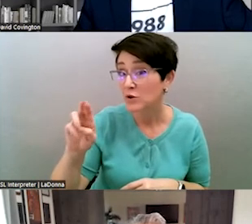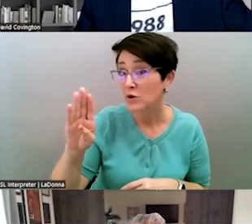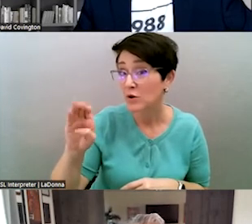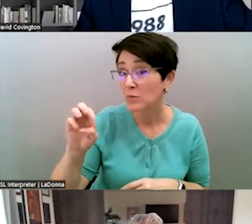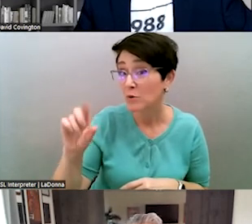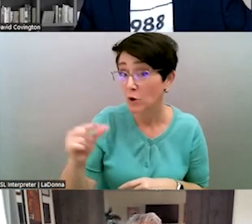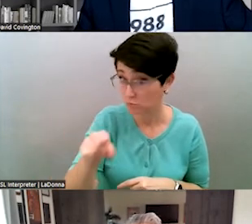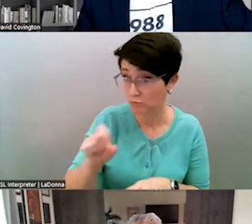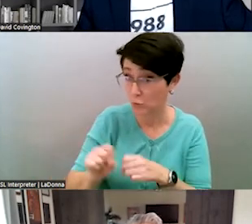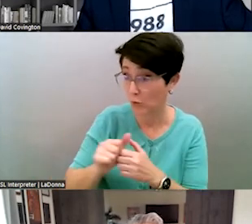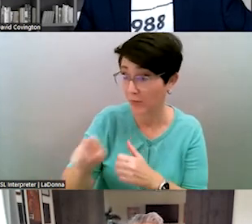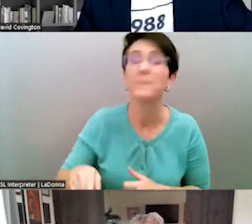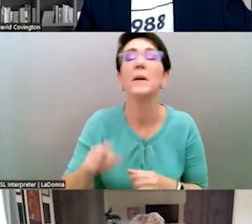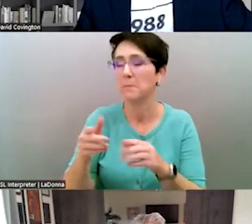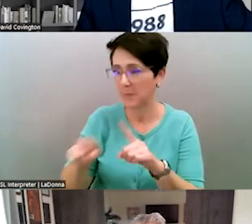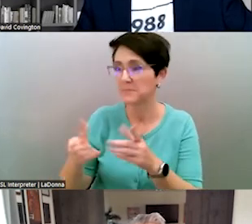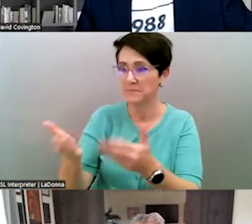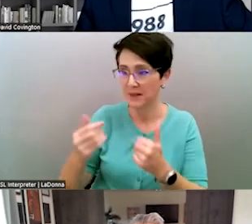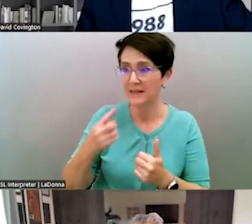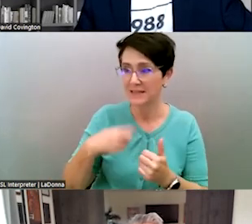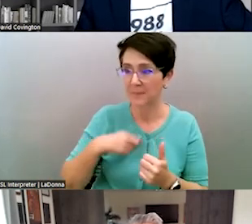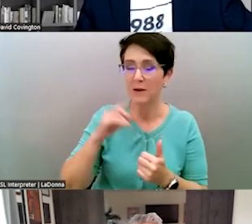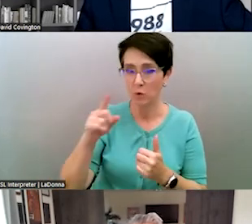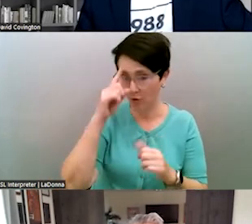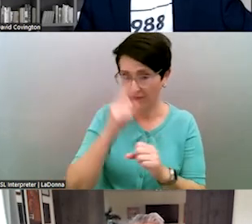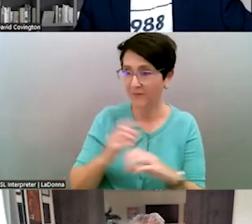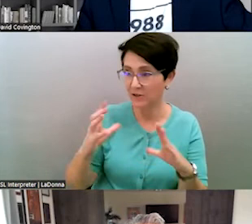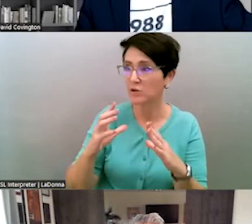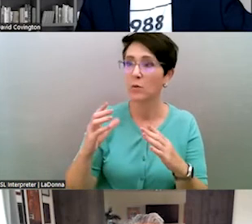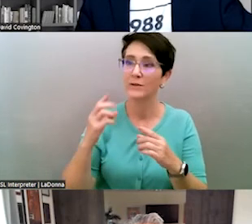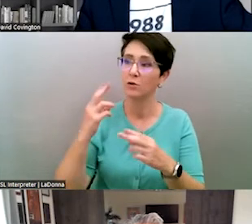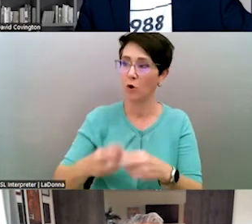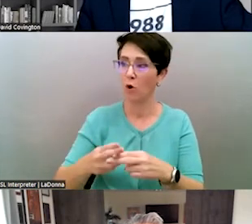WITH. GREG, TELL US ABOUT YOUR VISION OF THE LAST MILE. HERE WE ARE, BASE CAMP.